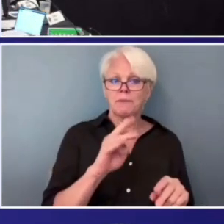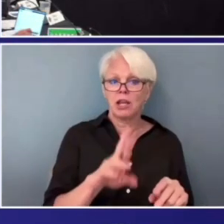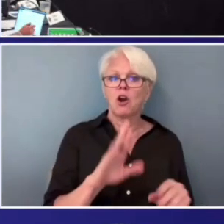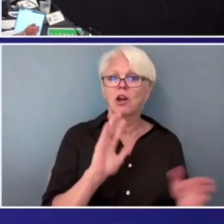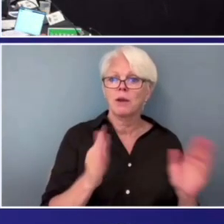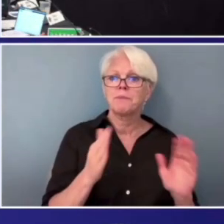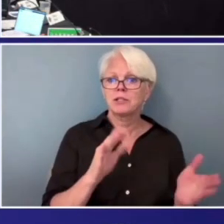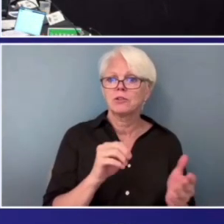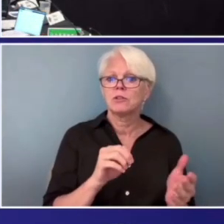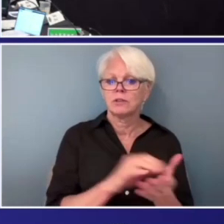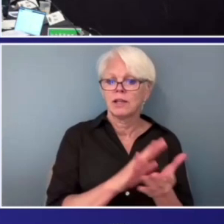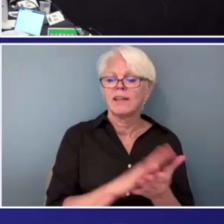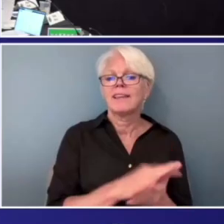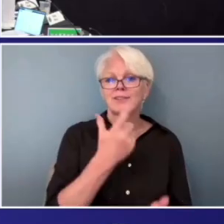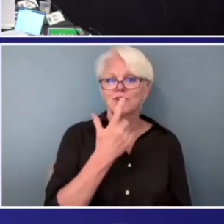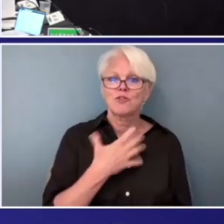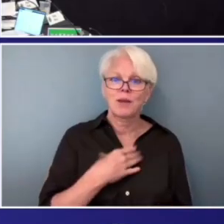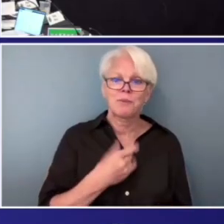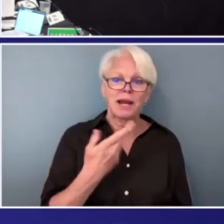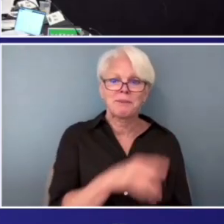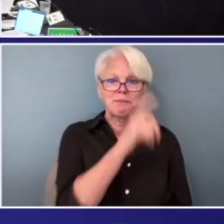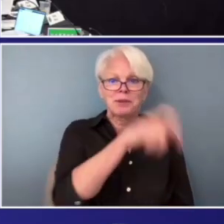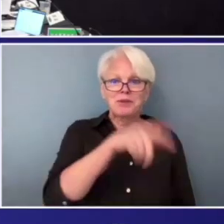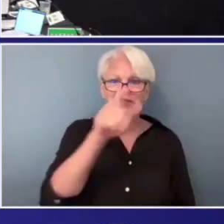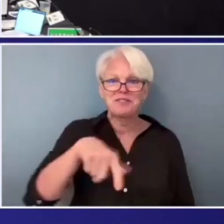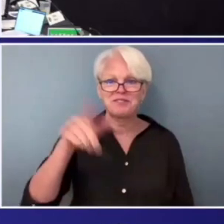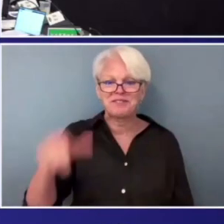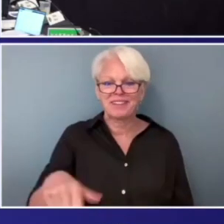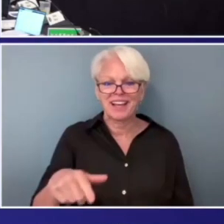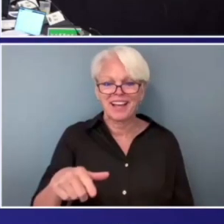white, and blue flag. I'll pull my little copy out right now.